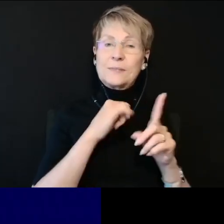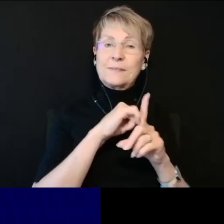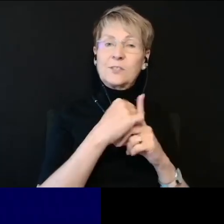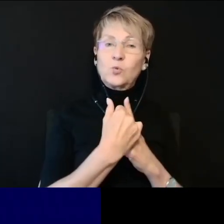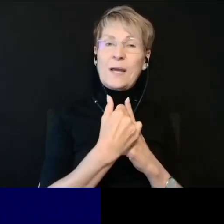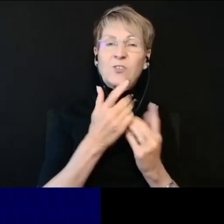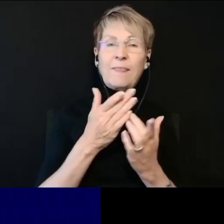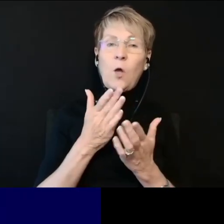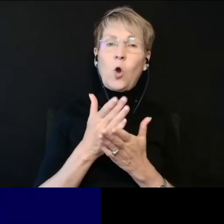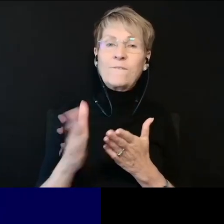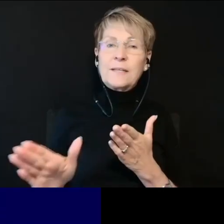That's an interesting